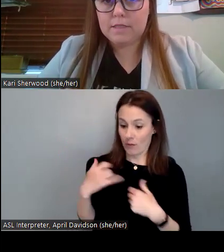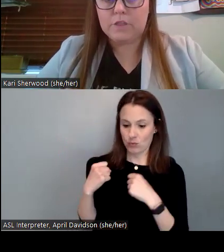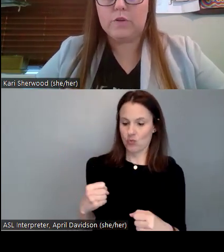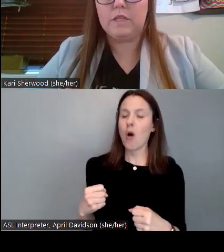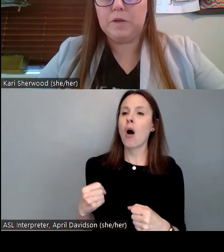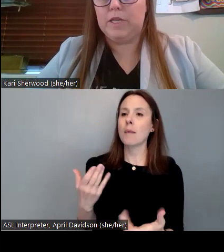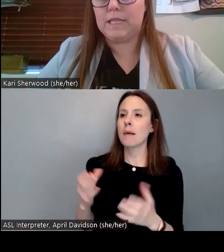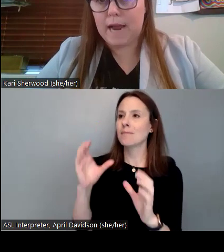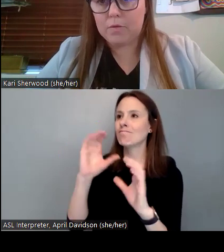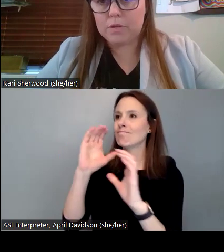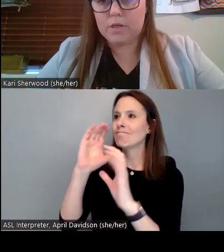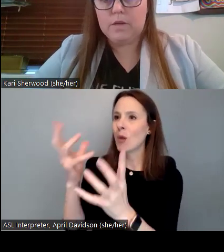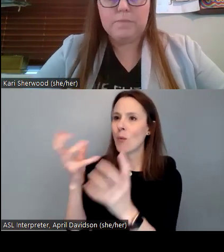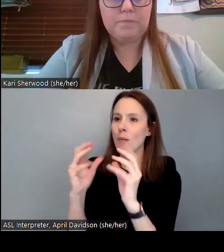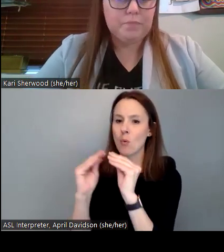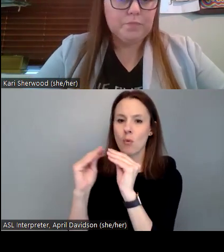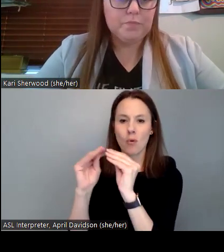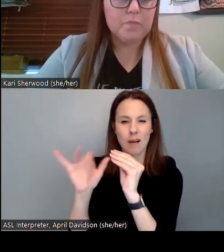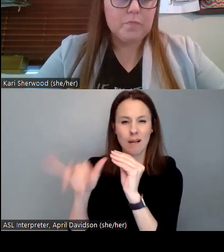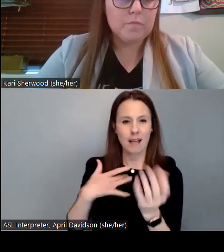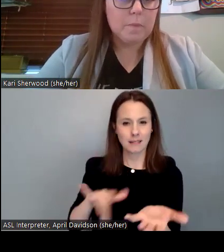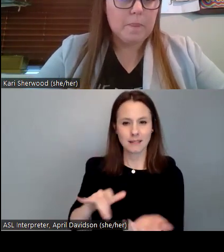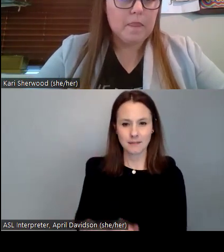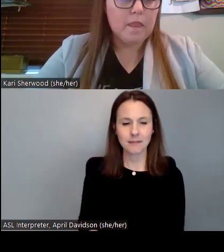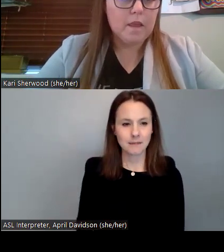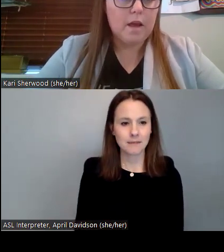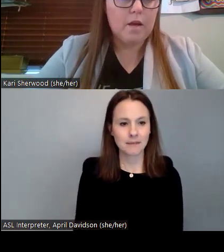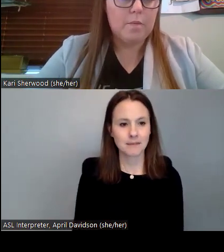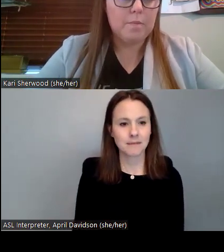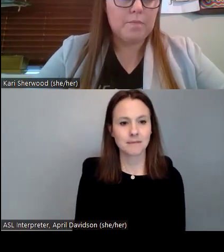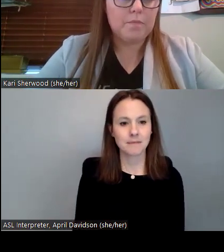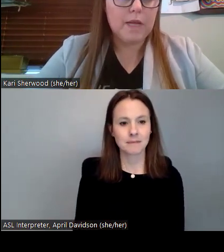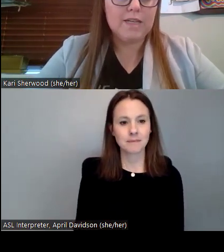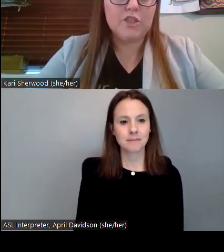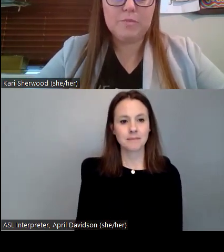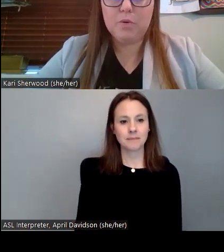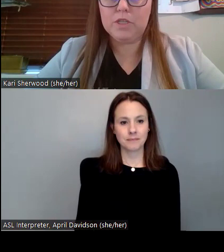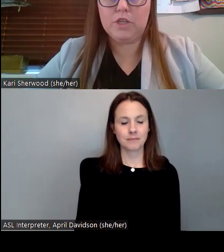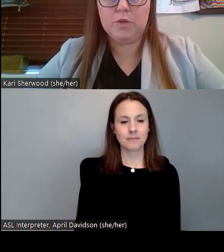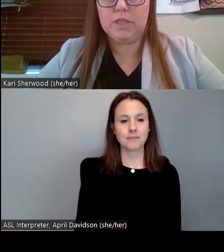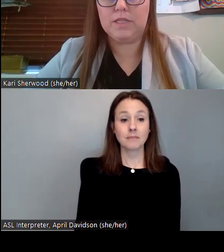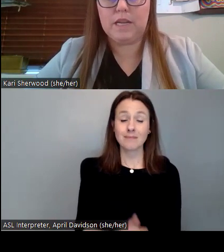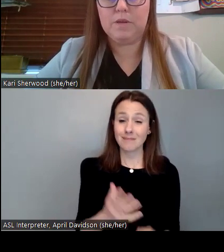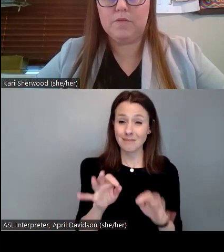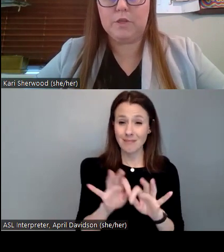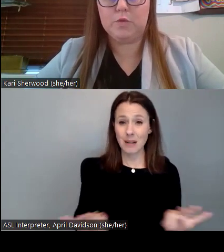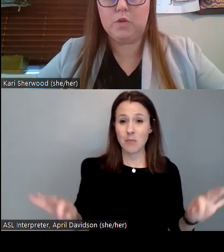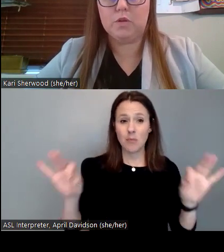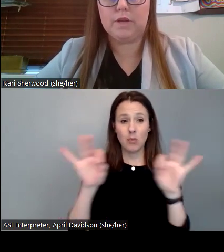sensory experience out. And it's important to note that the same individual